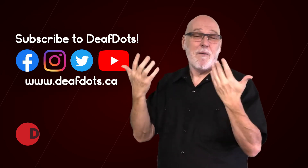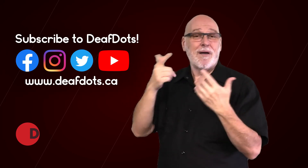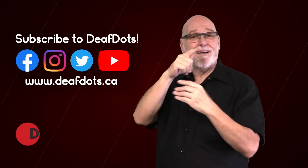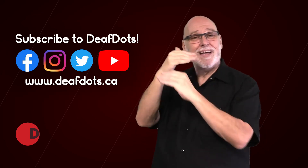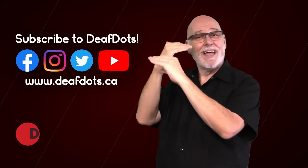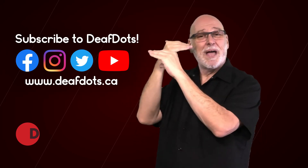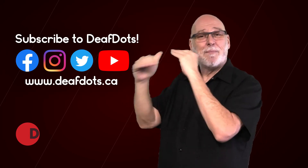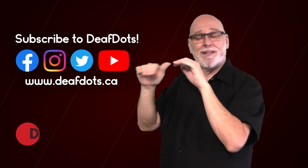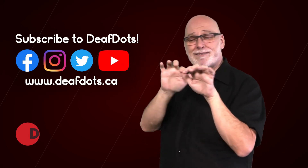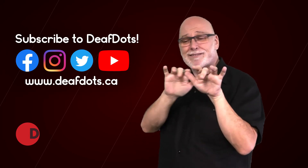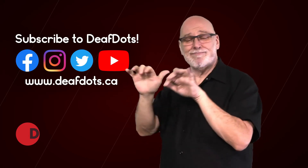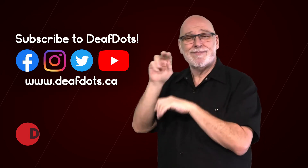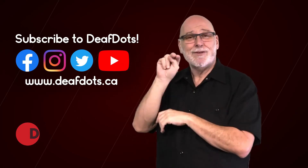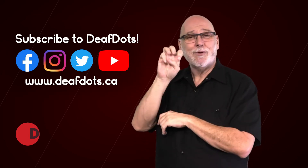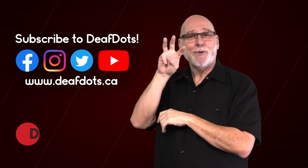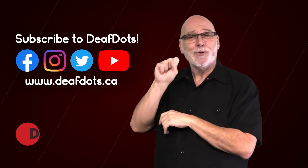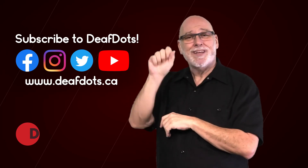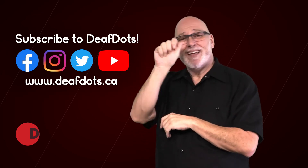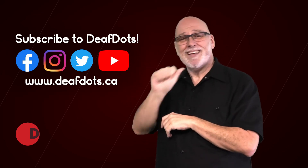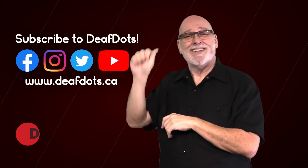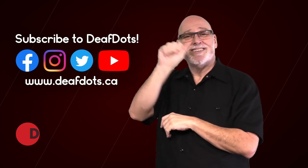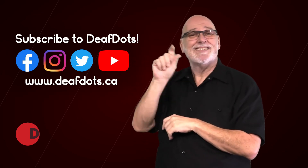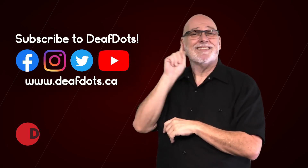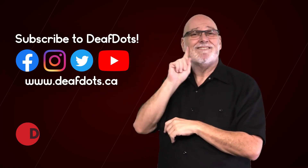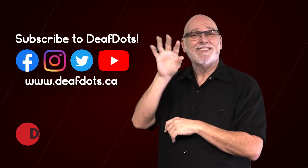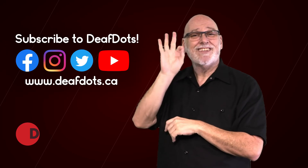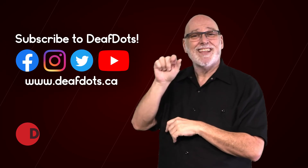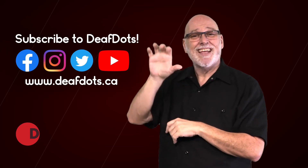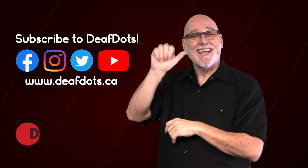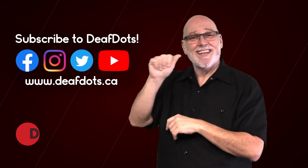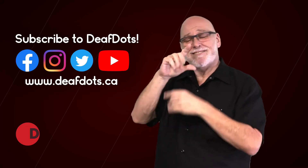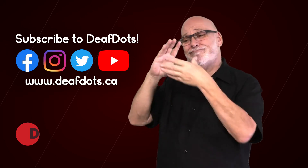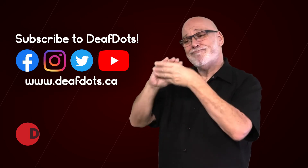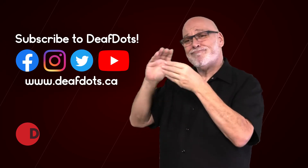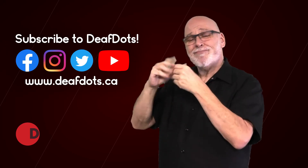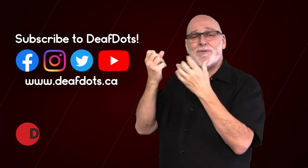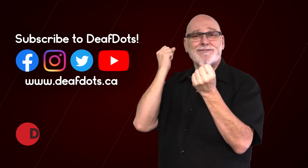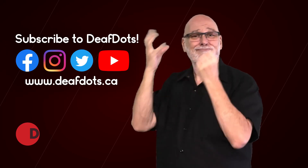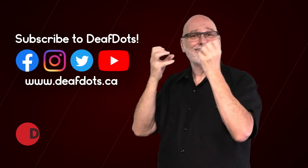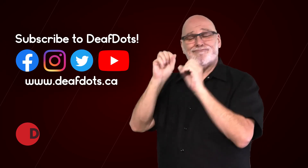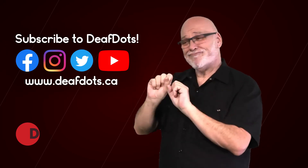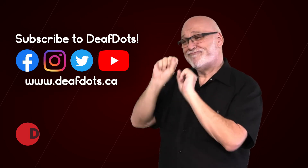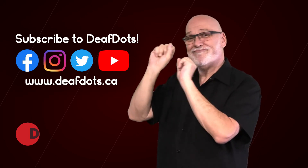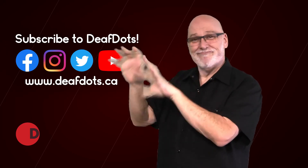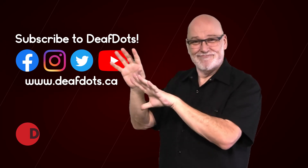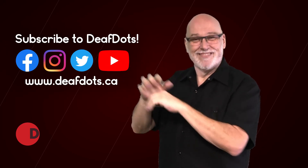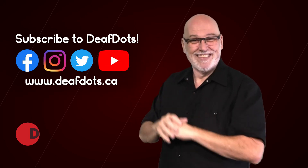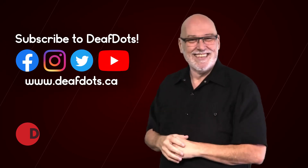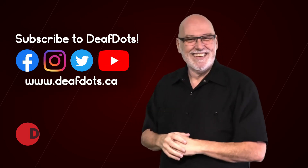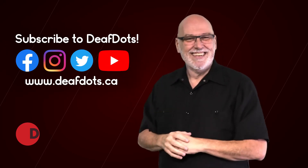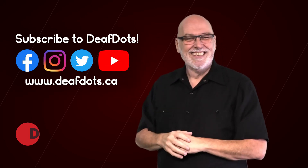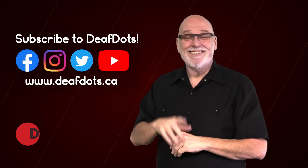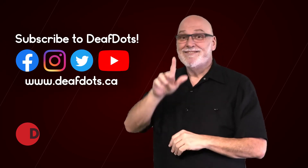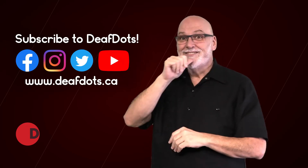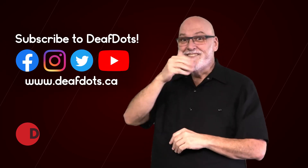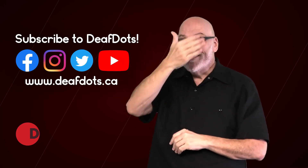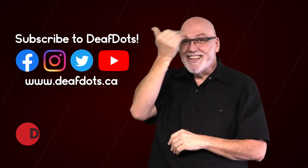or email to news@deafdots.ca.